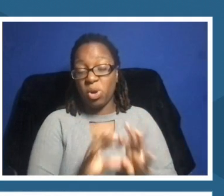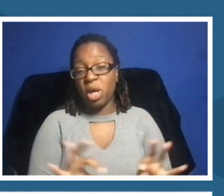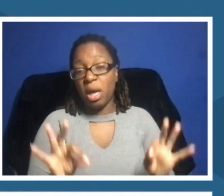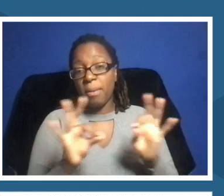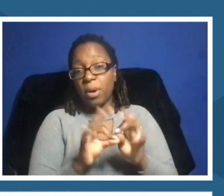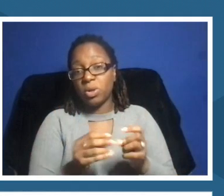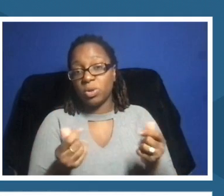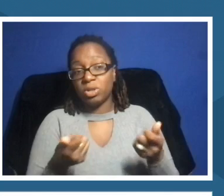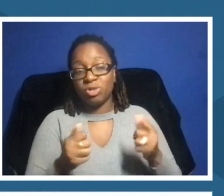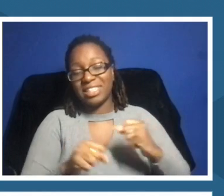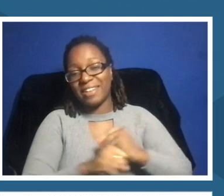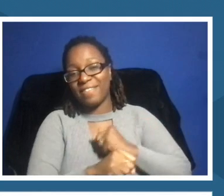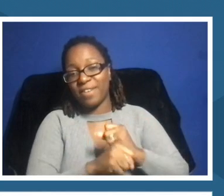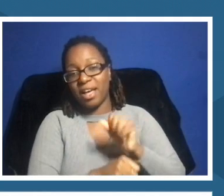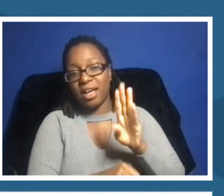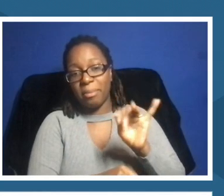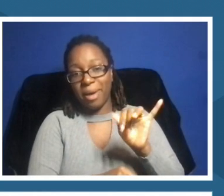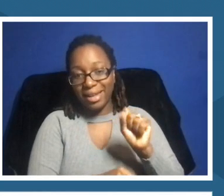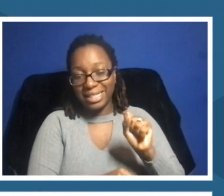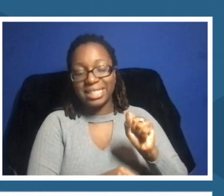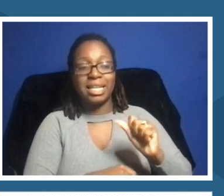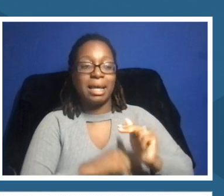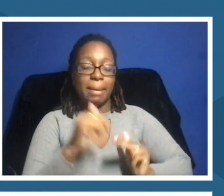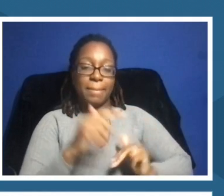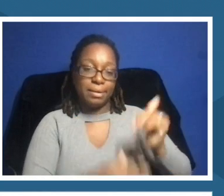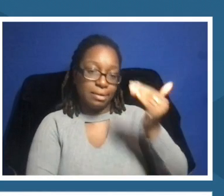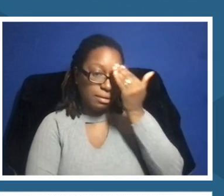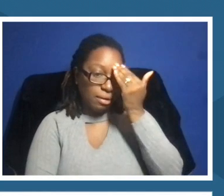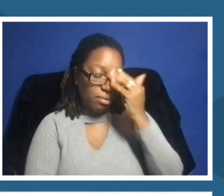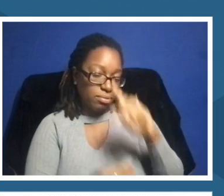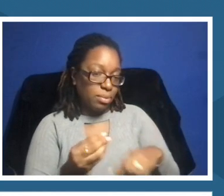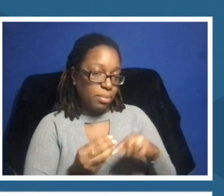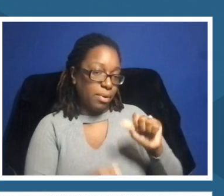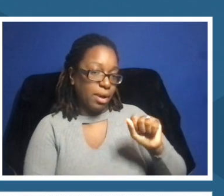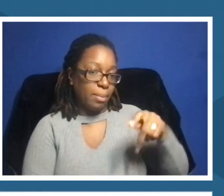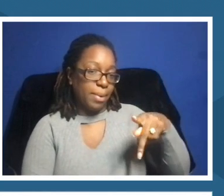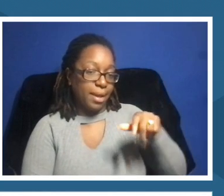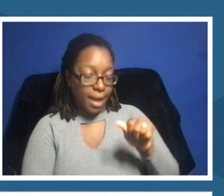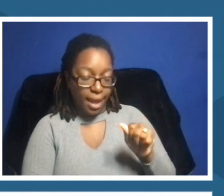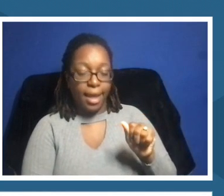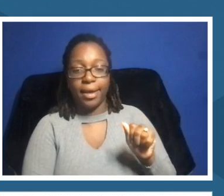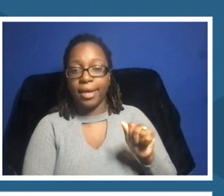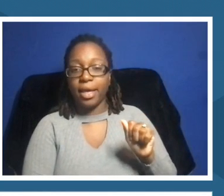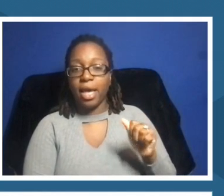building knowledge and empathy about apa